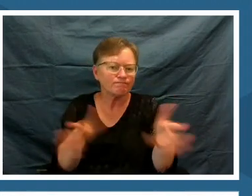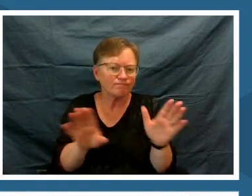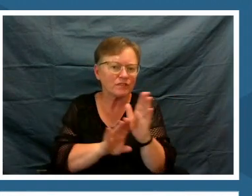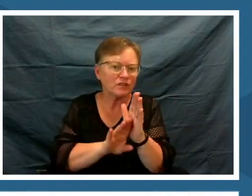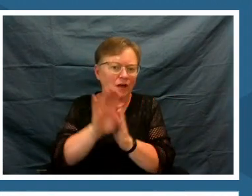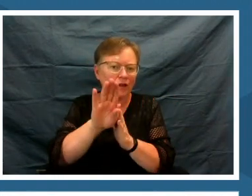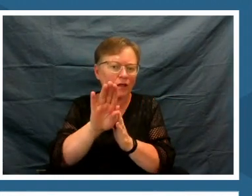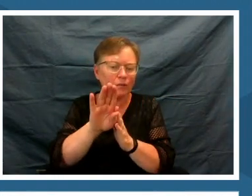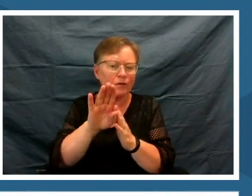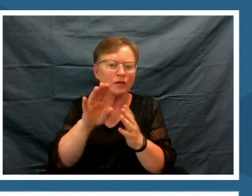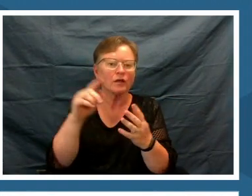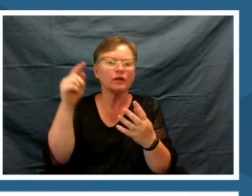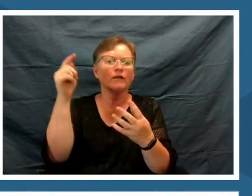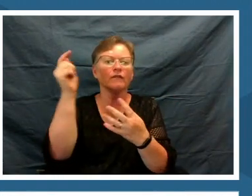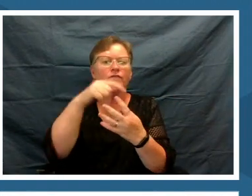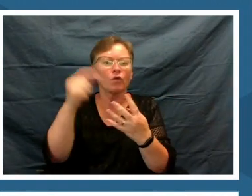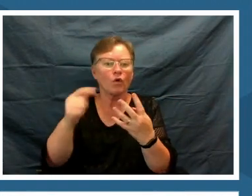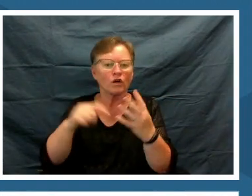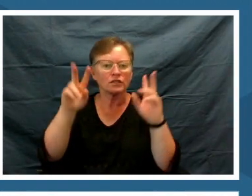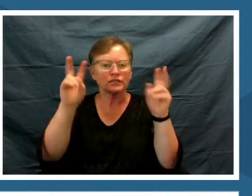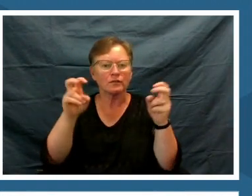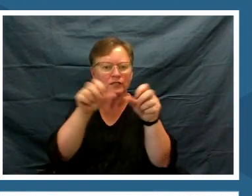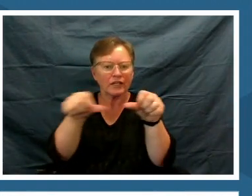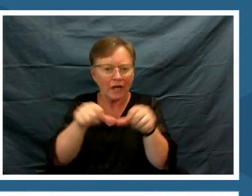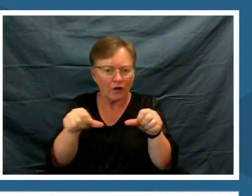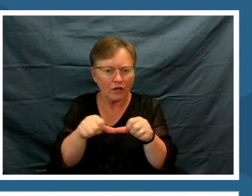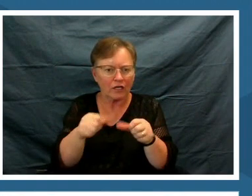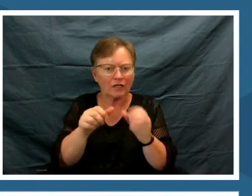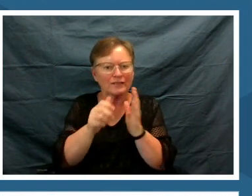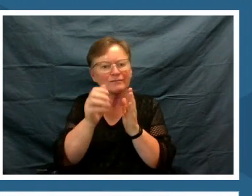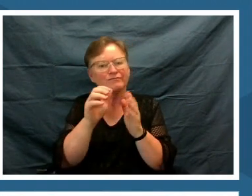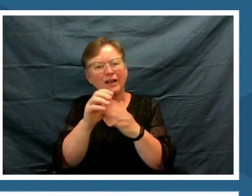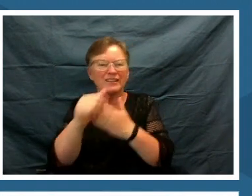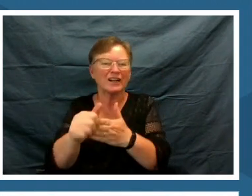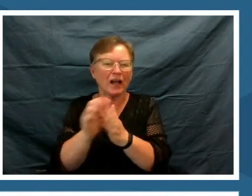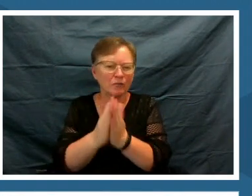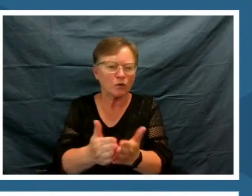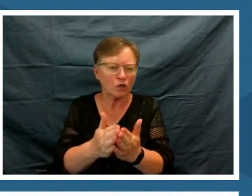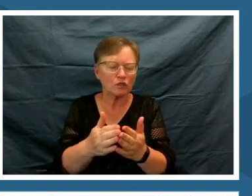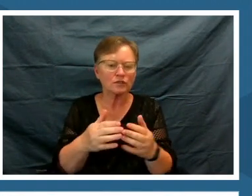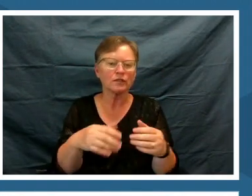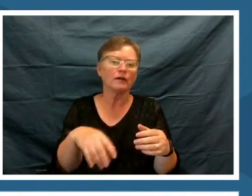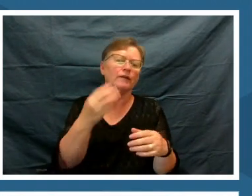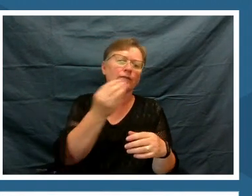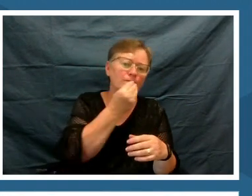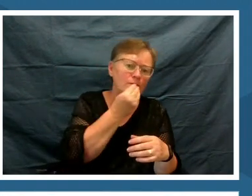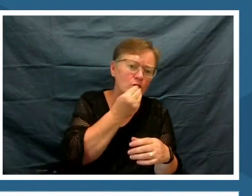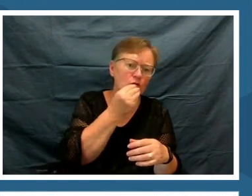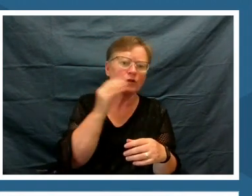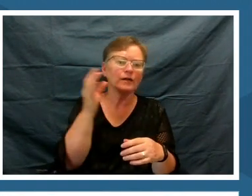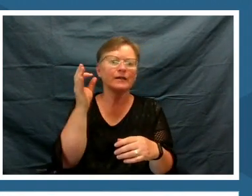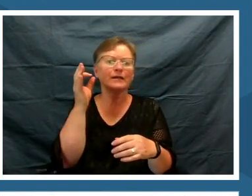areas like sustainable communities food mosquitoes and biodiversity